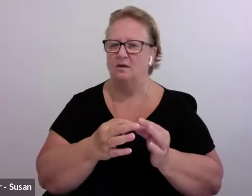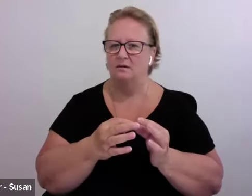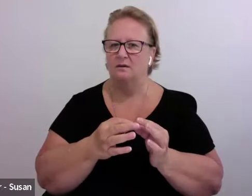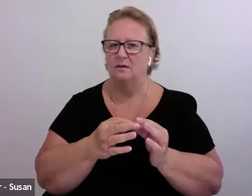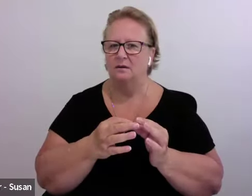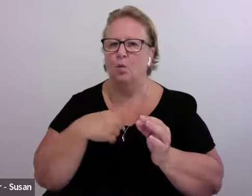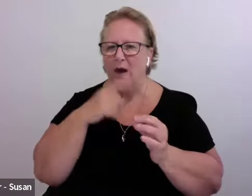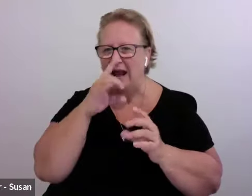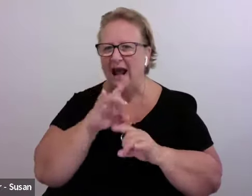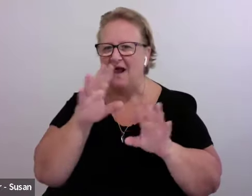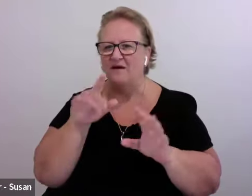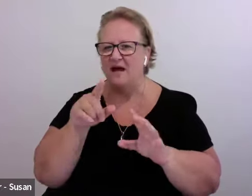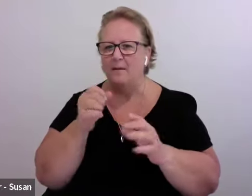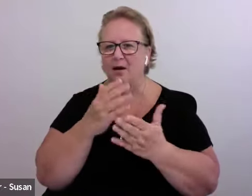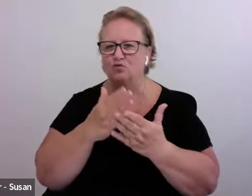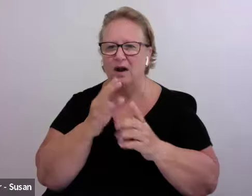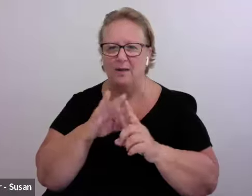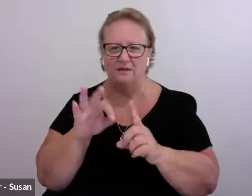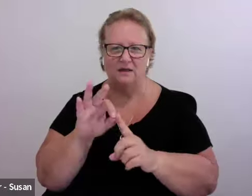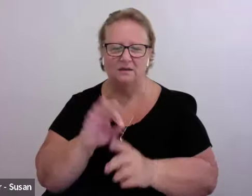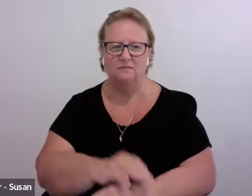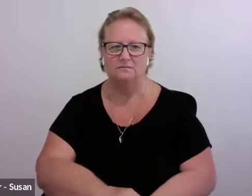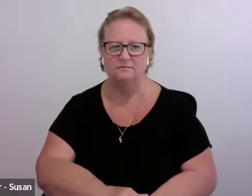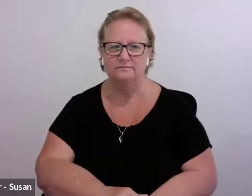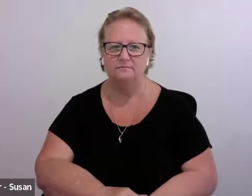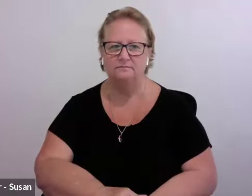involved in it, so it only does apply to the members of